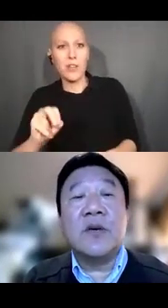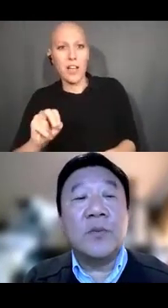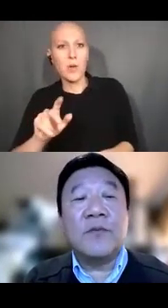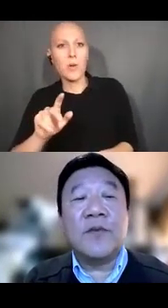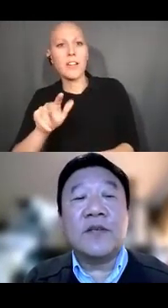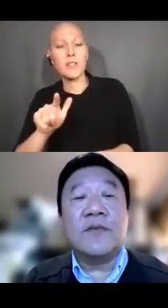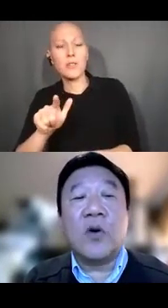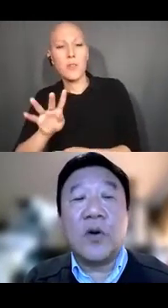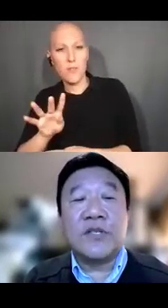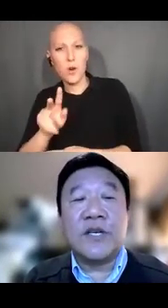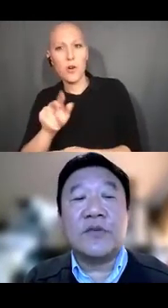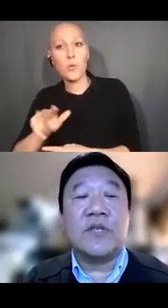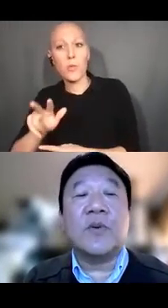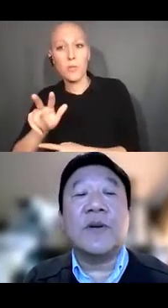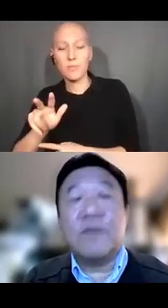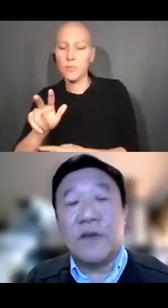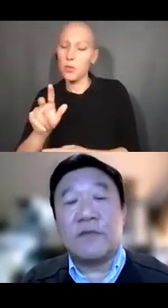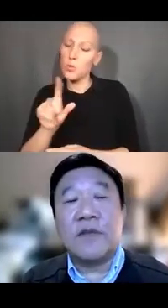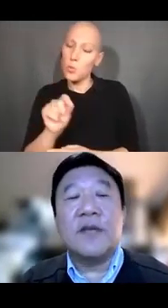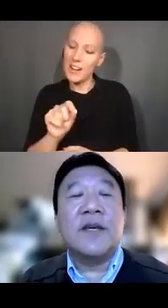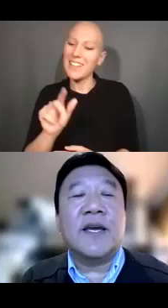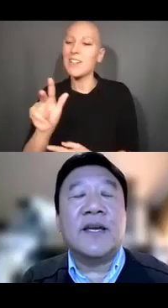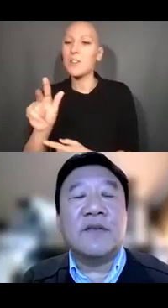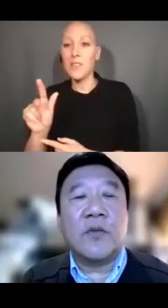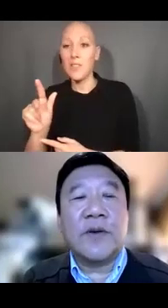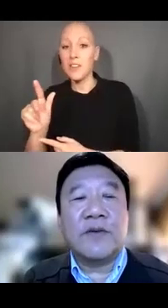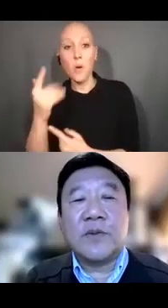will be effective on January 25th going forward.